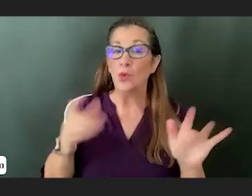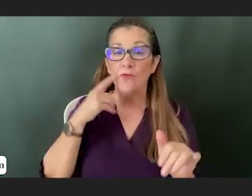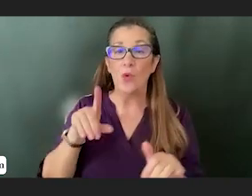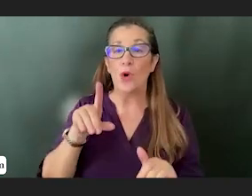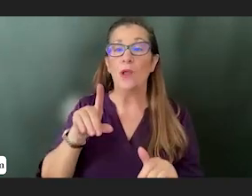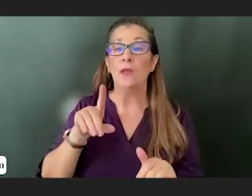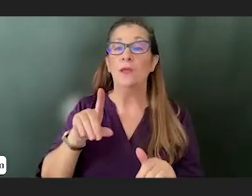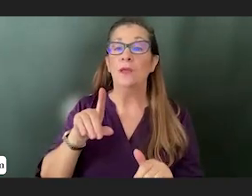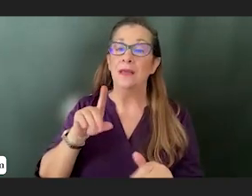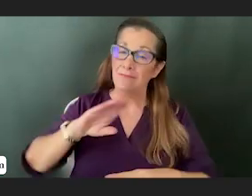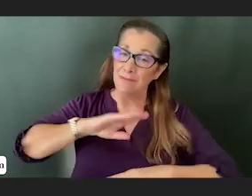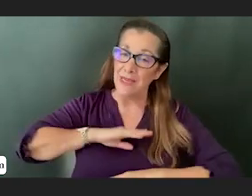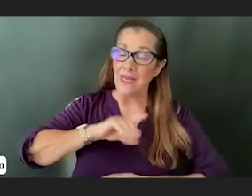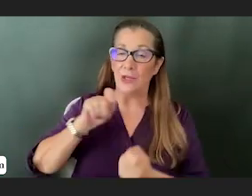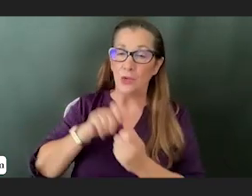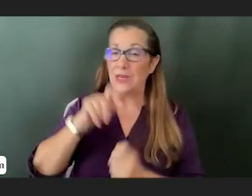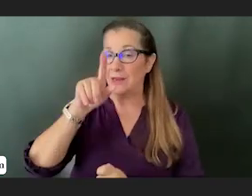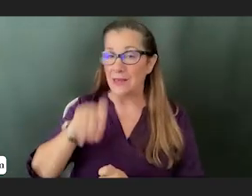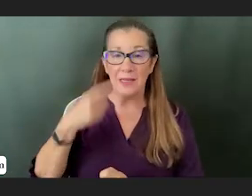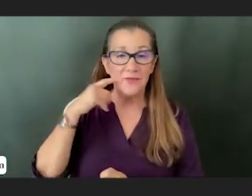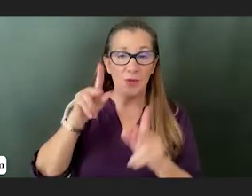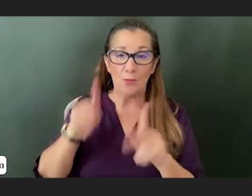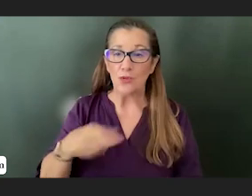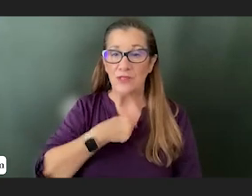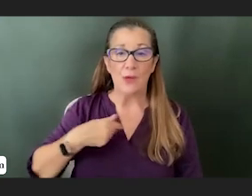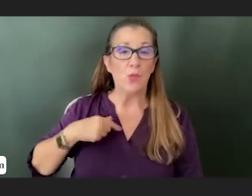Needs and understandings of the individual for whom we may be generating this text.